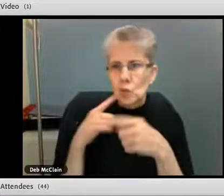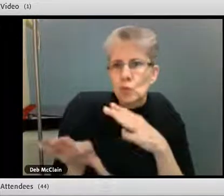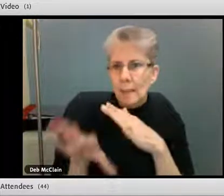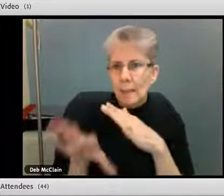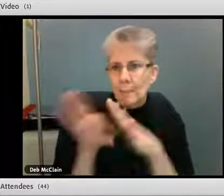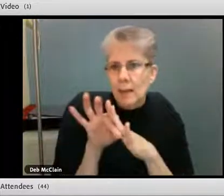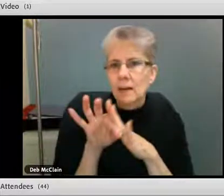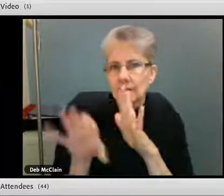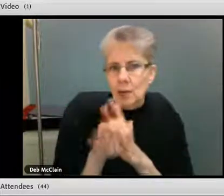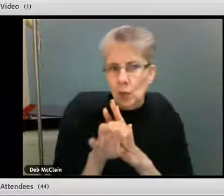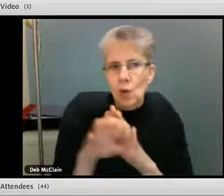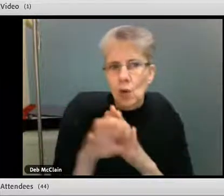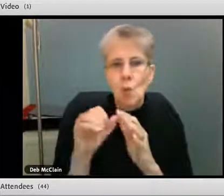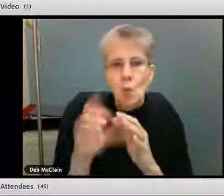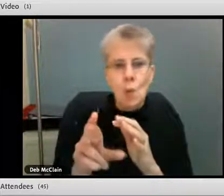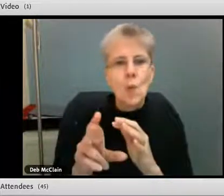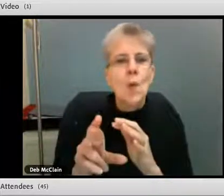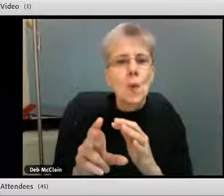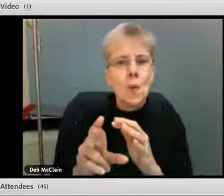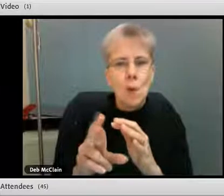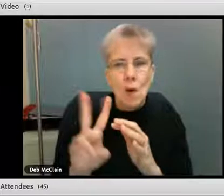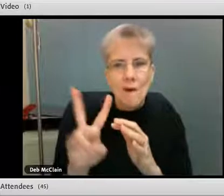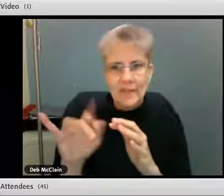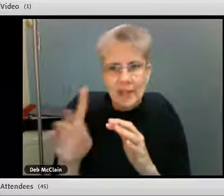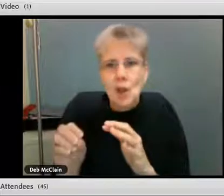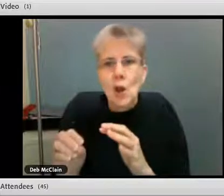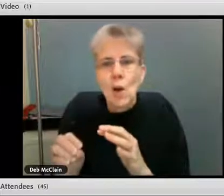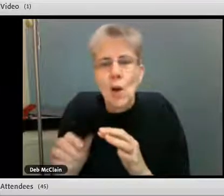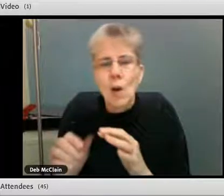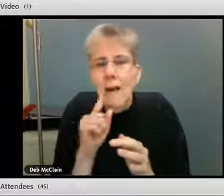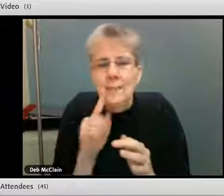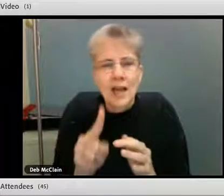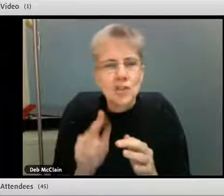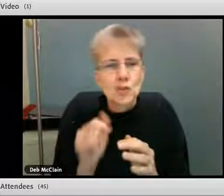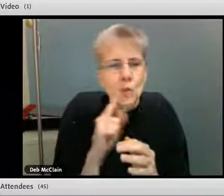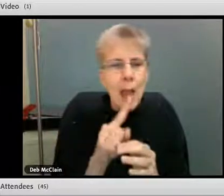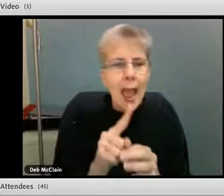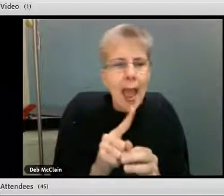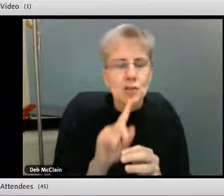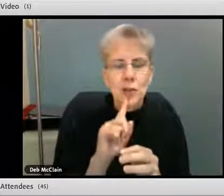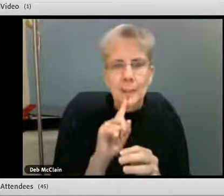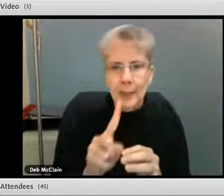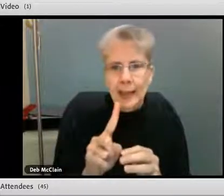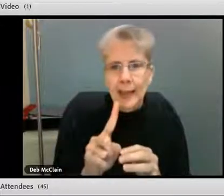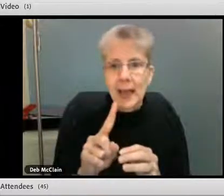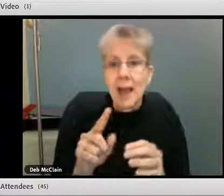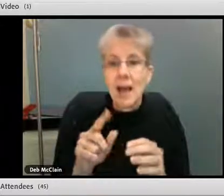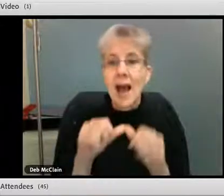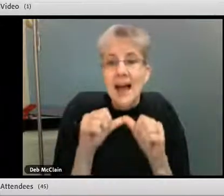You can make an animated gif. I'm not sure if it will actually be a still video. But you might be able to.